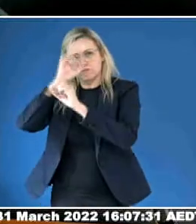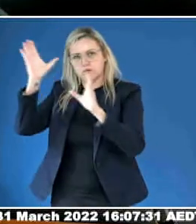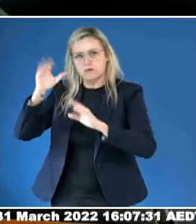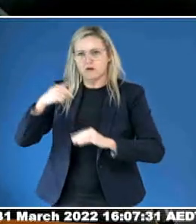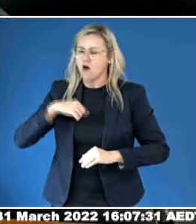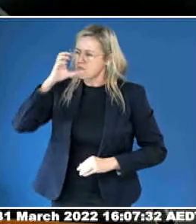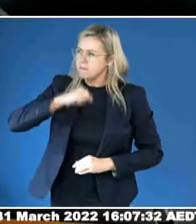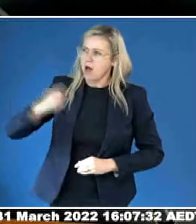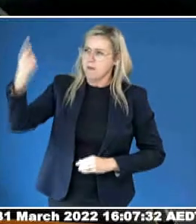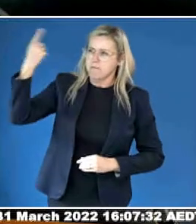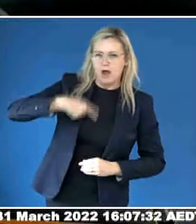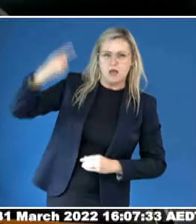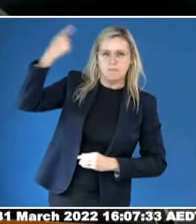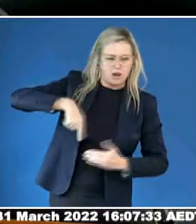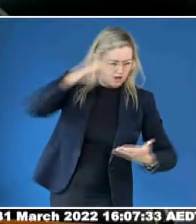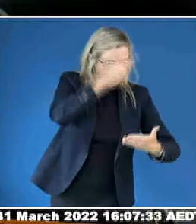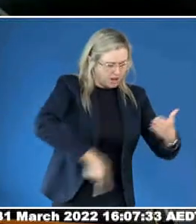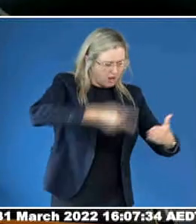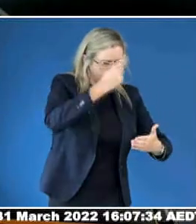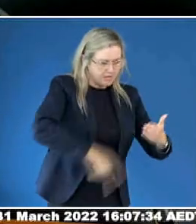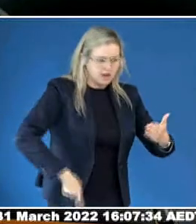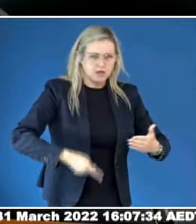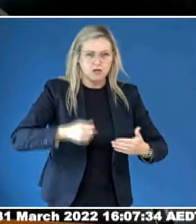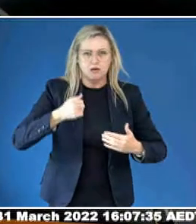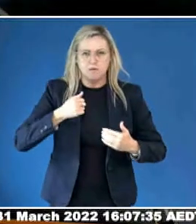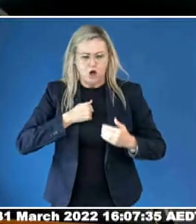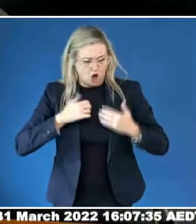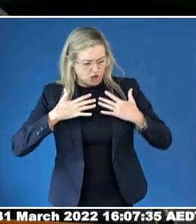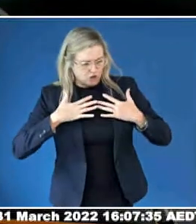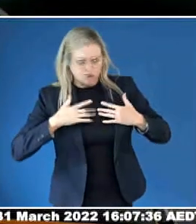clothes that set off all of my sensory sensitivities, being smacked in my sleep for